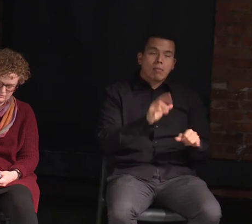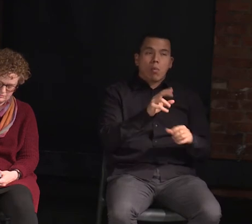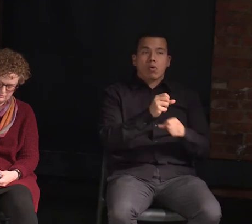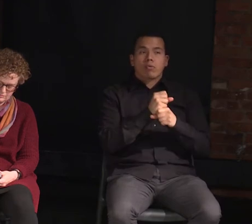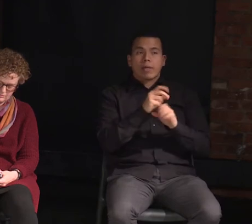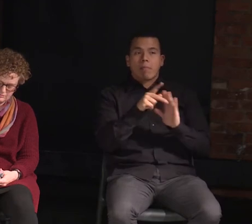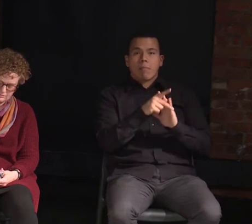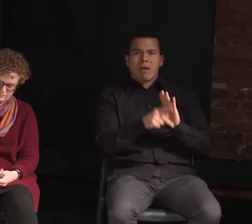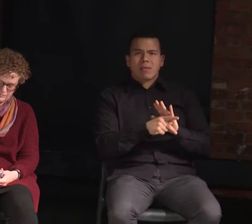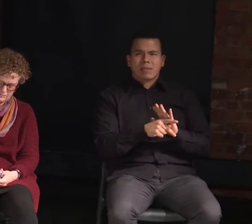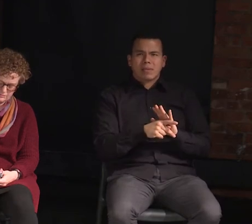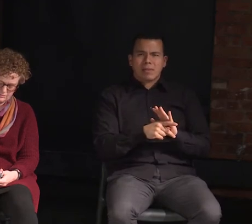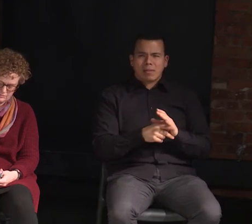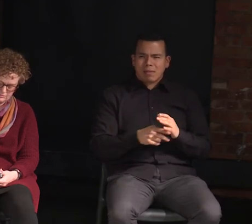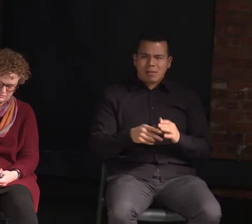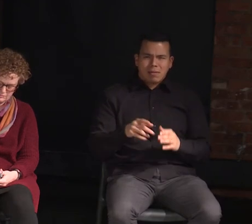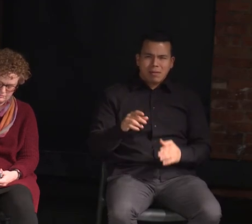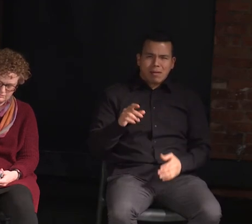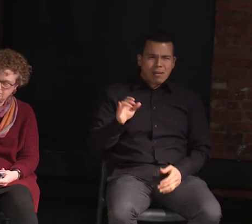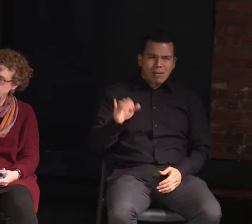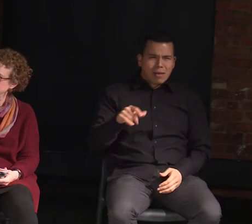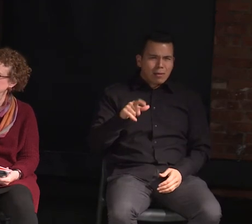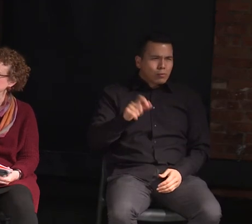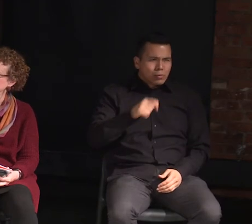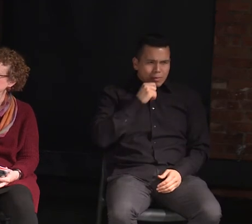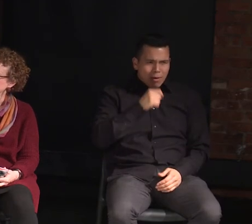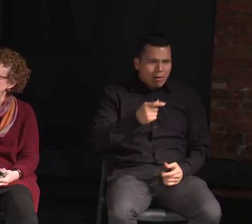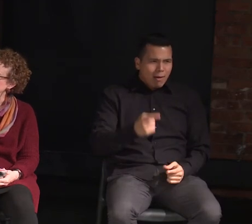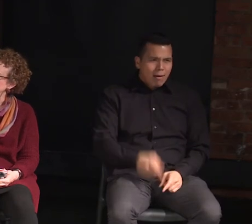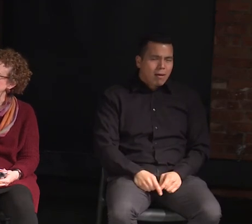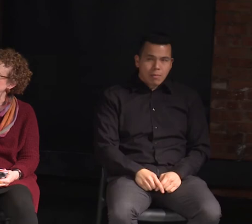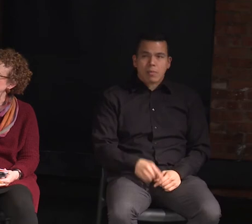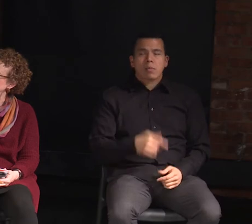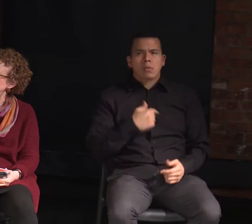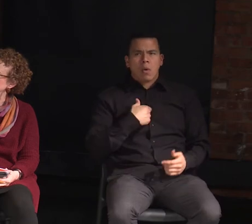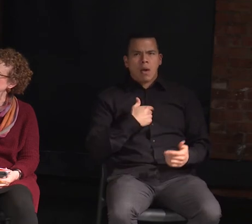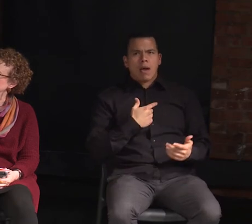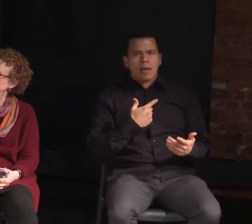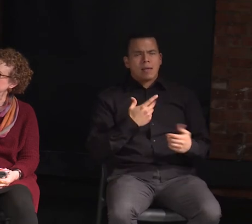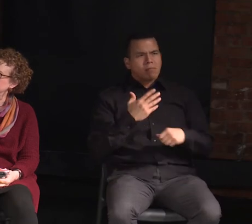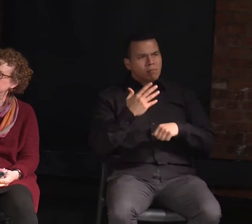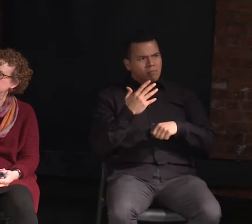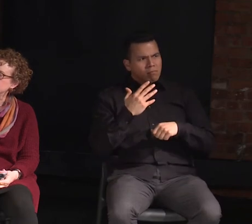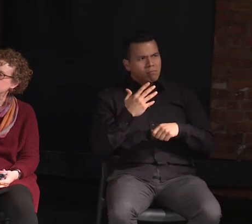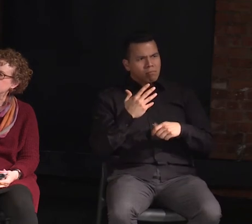I would just call out to everyone because you're all involved in the arts, we are in